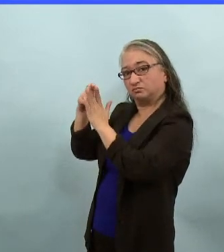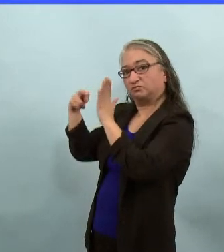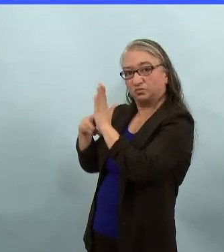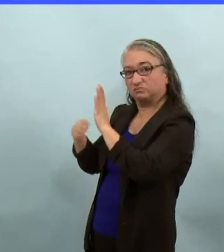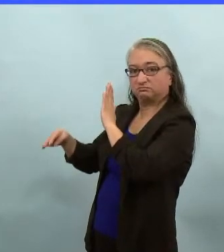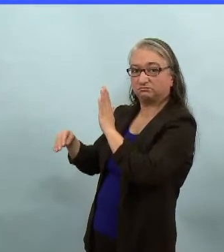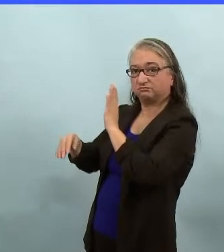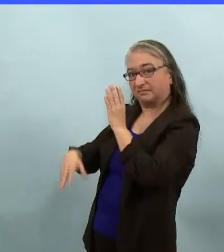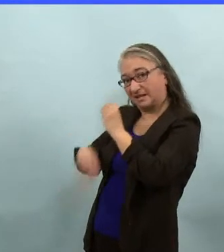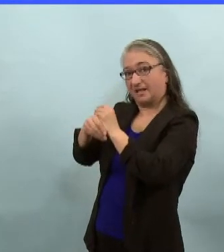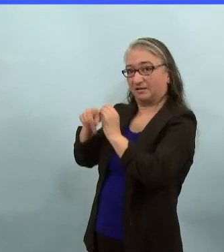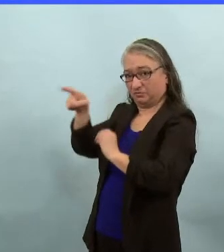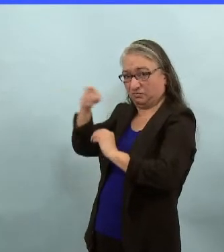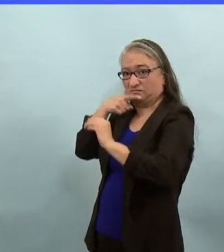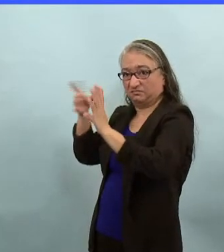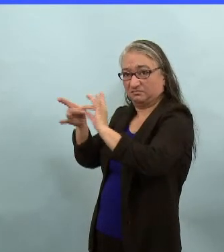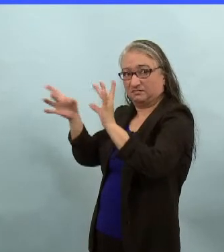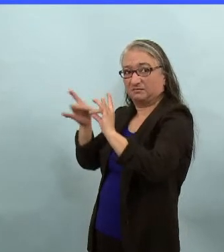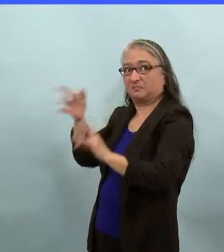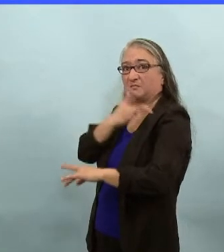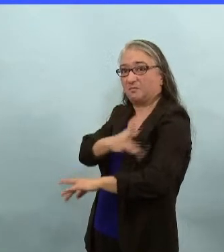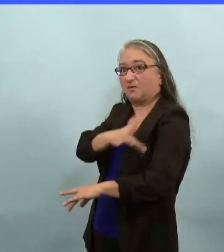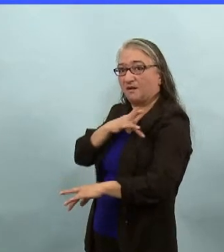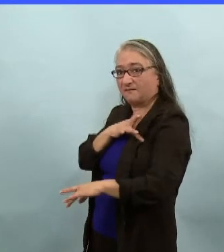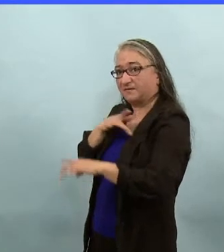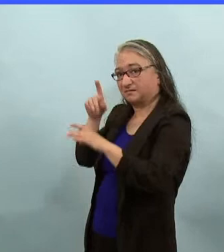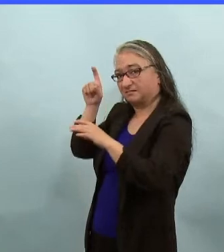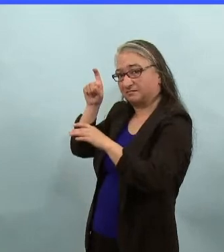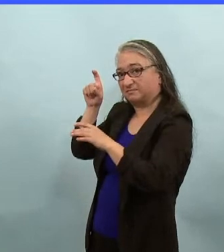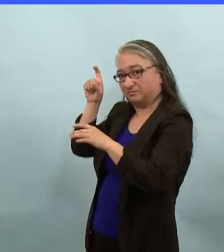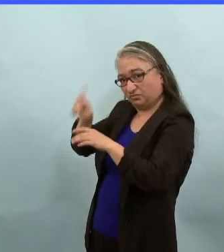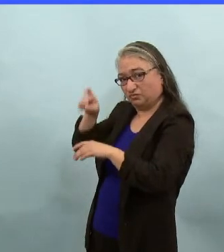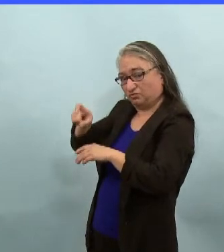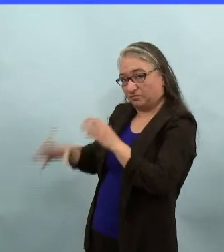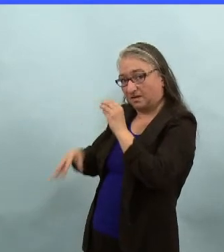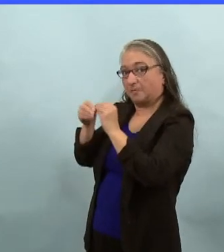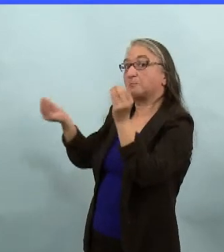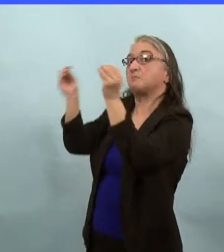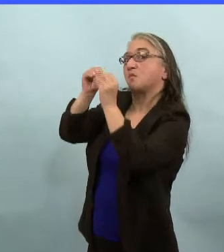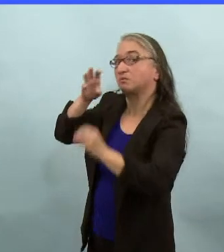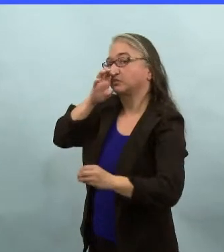as i know in ontario you can uh can't dine in any restaurant you can still do that here in manitoba